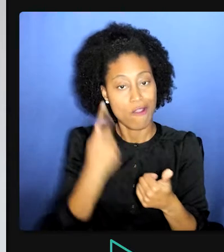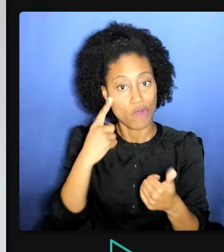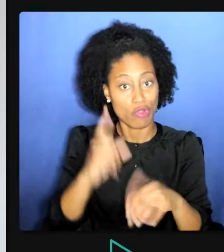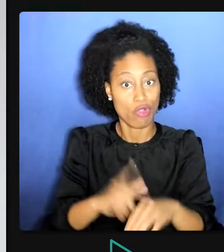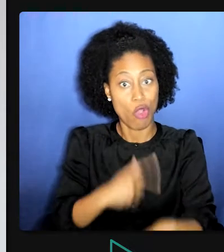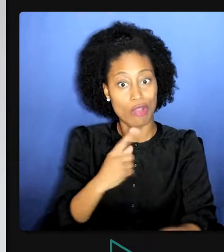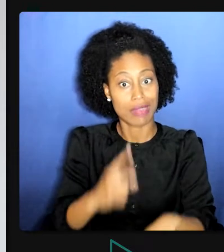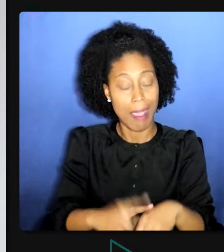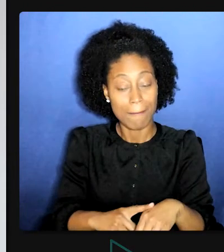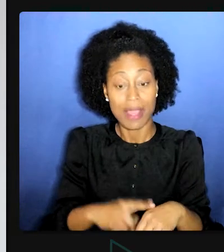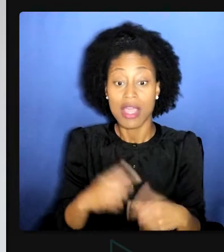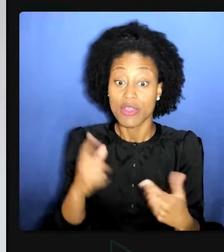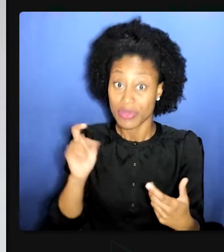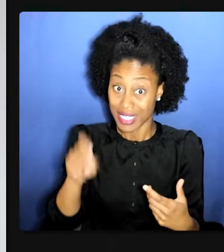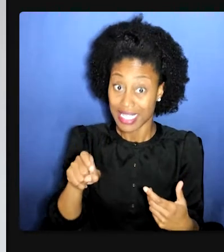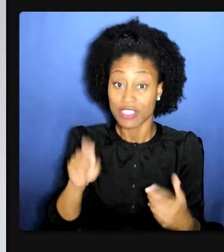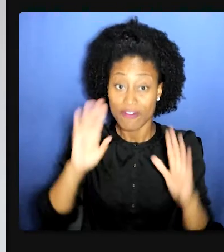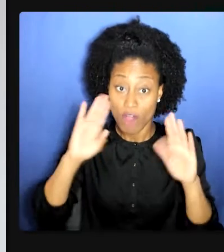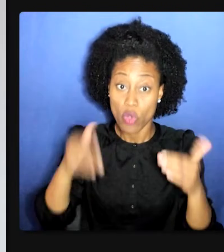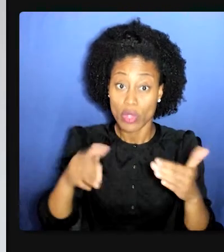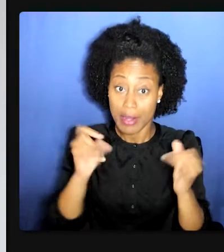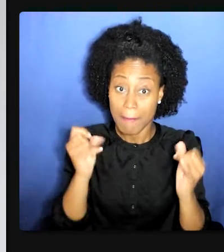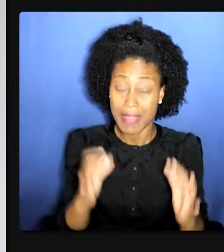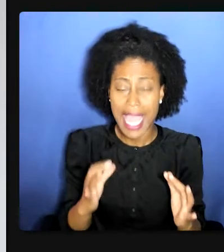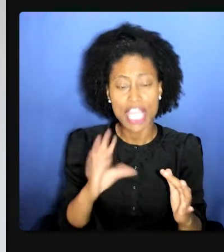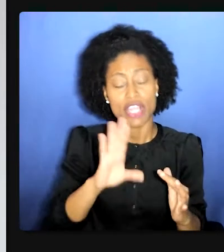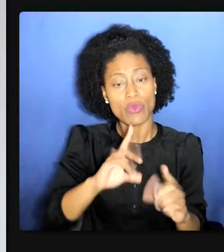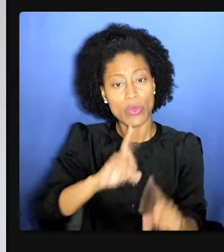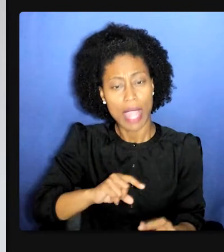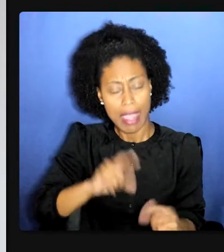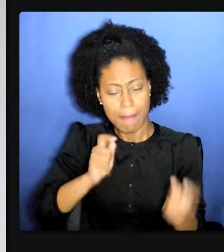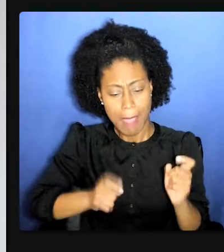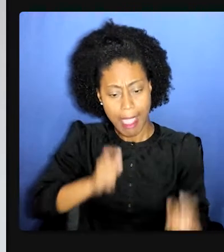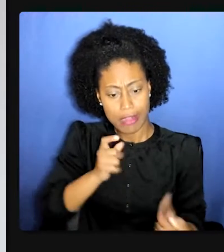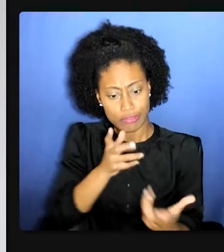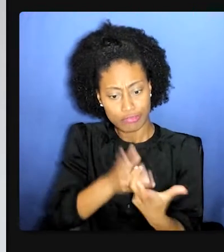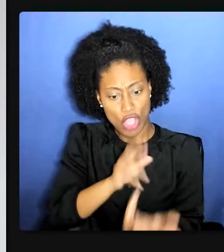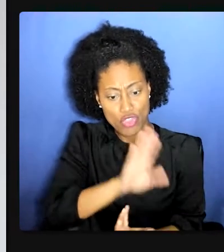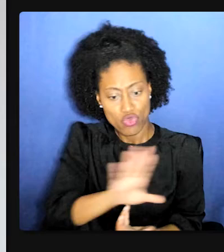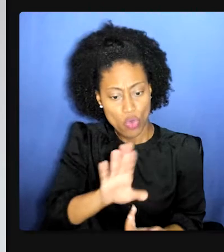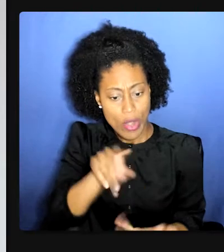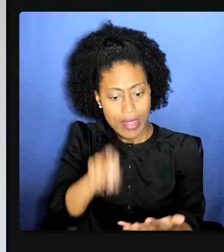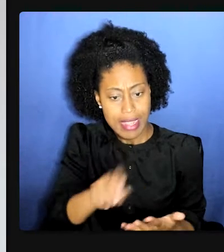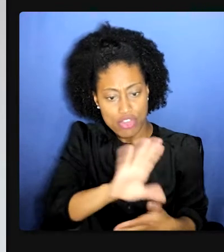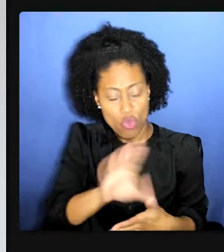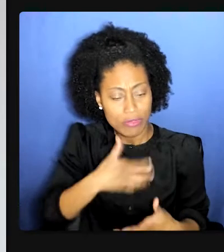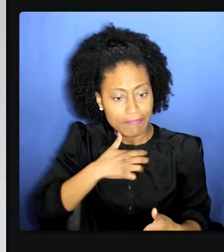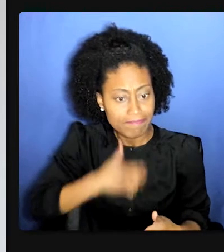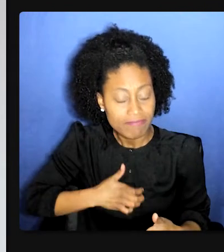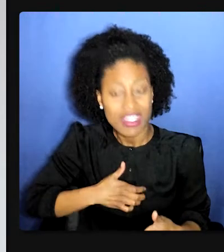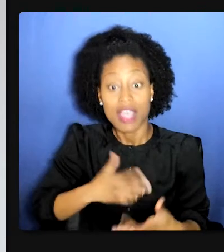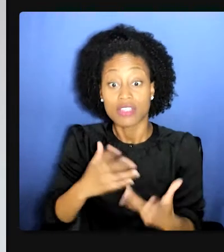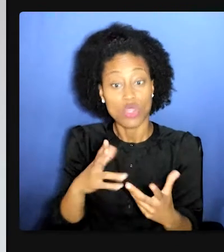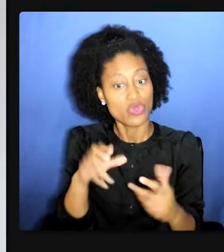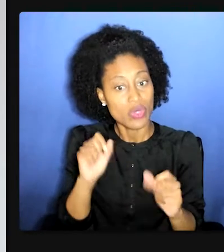and react to the needs and desires so that you can deliver enjoyable and valuable game experiences.